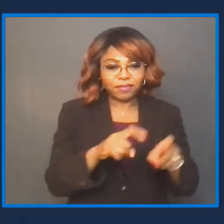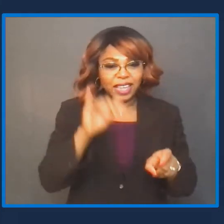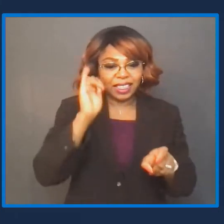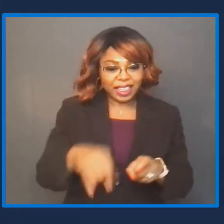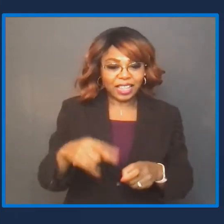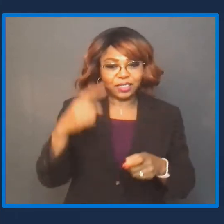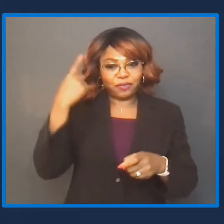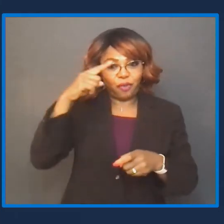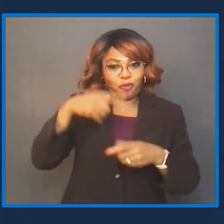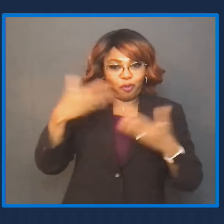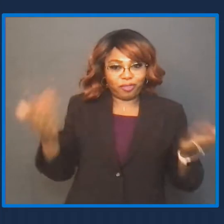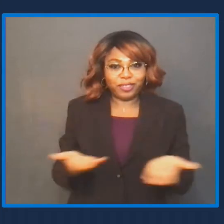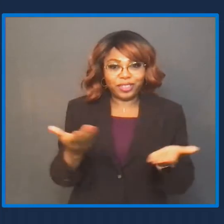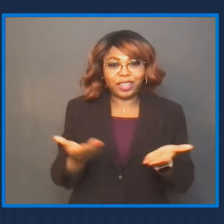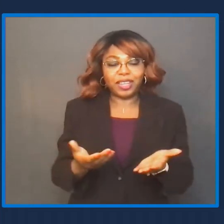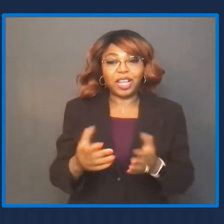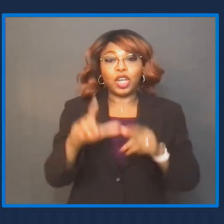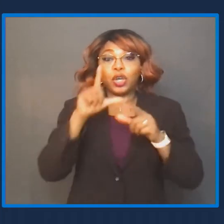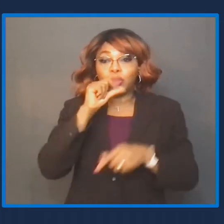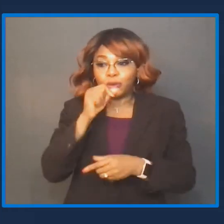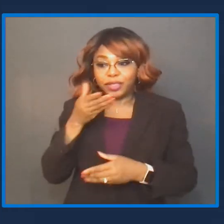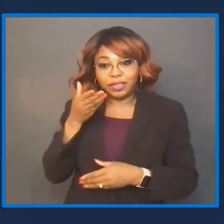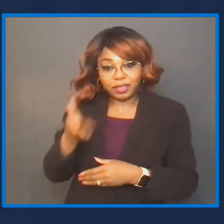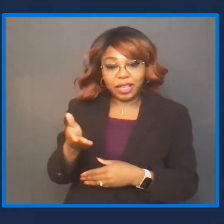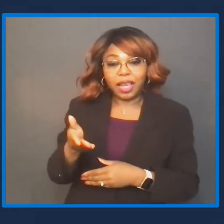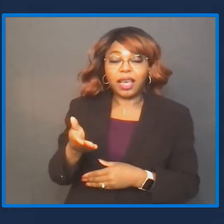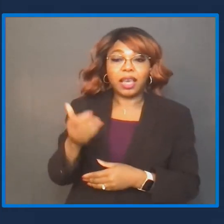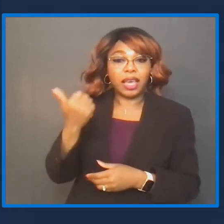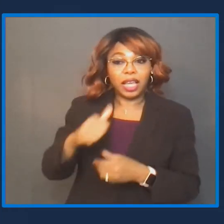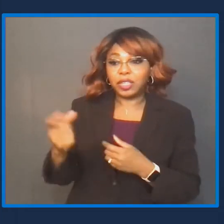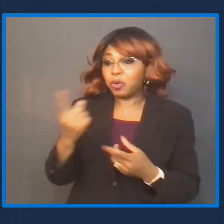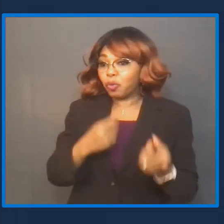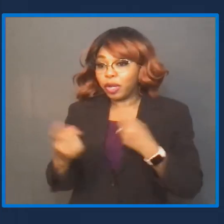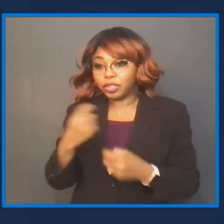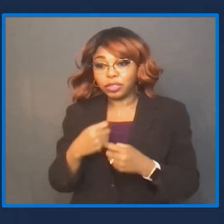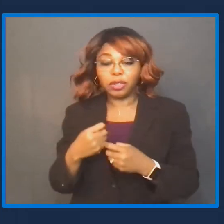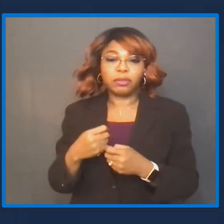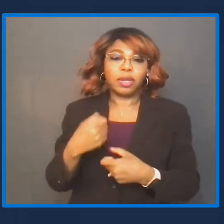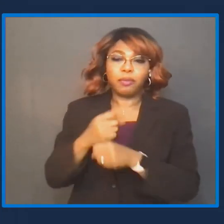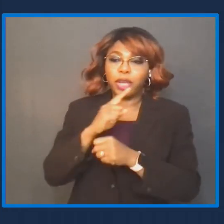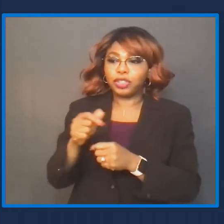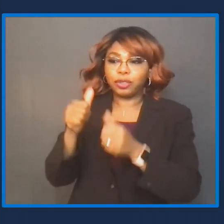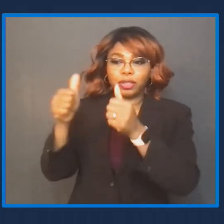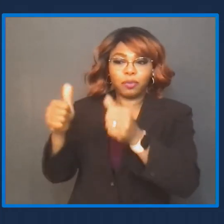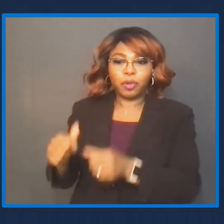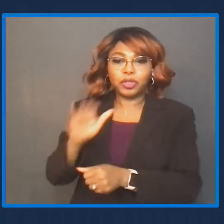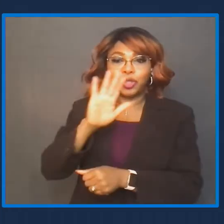The Twitter is there for you if you have any questions. Make sure you're posting your pictures.